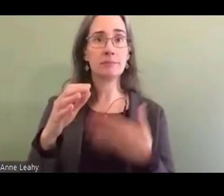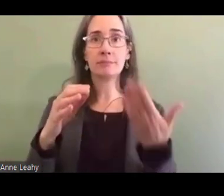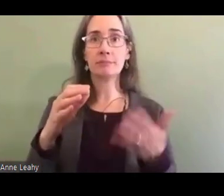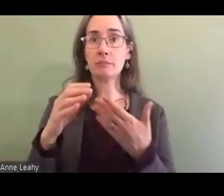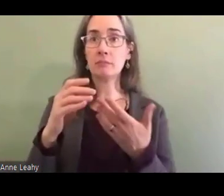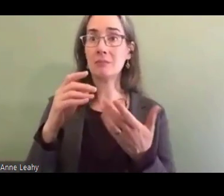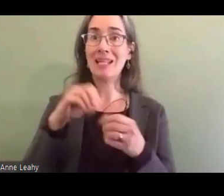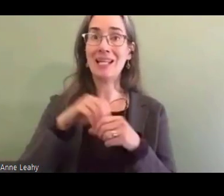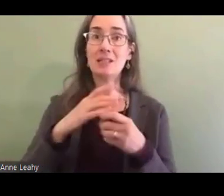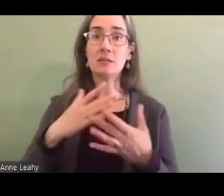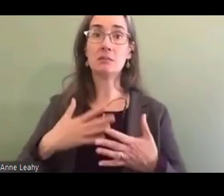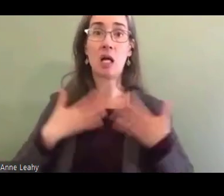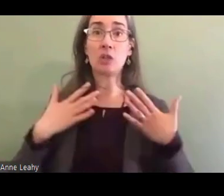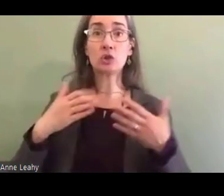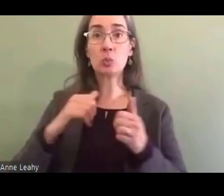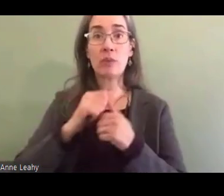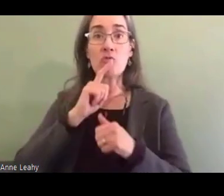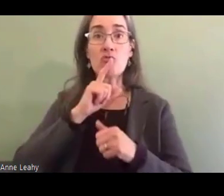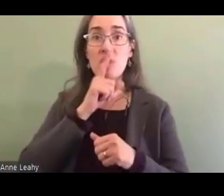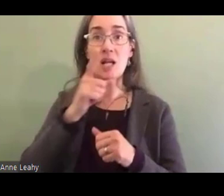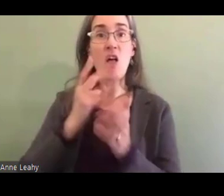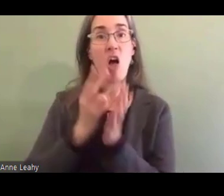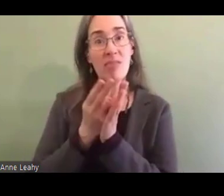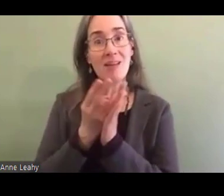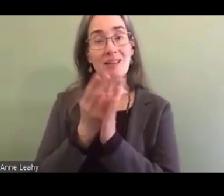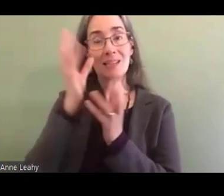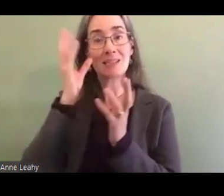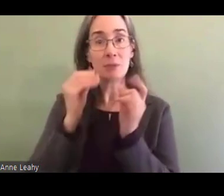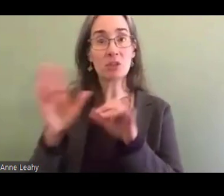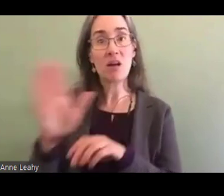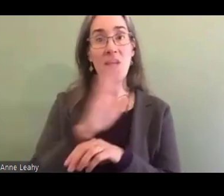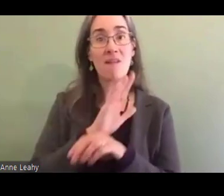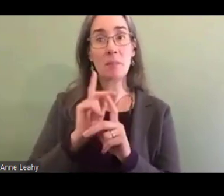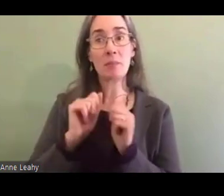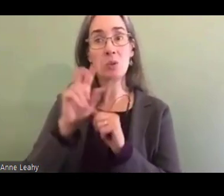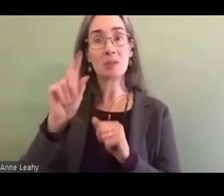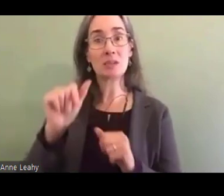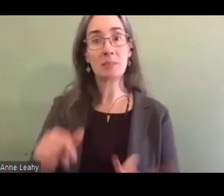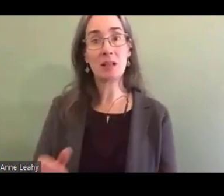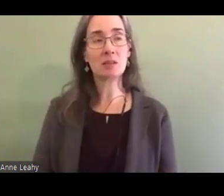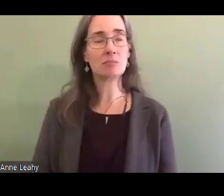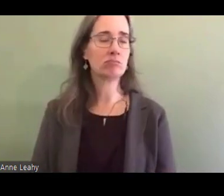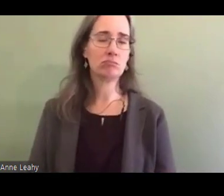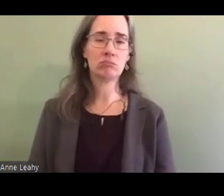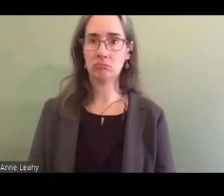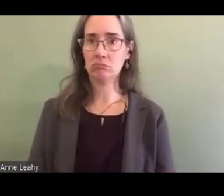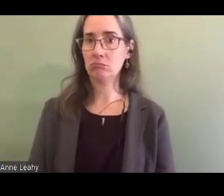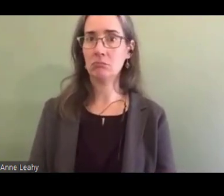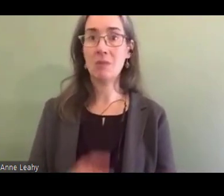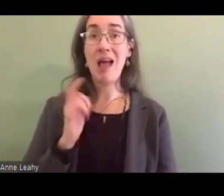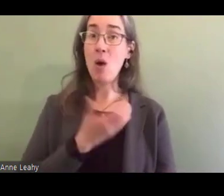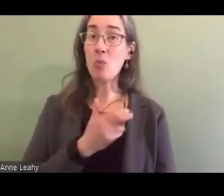in touch with the real authentic experience of people with disabilities and our role in society